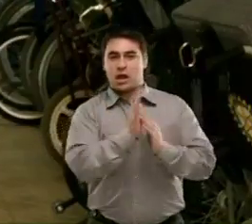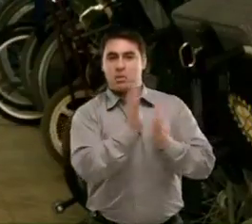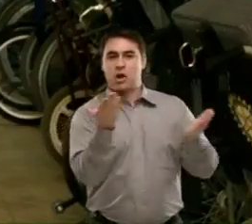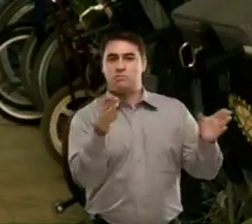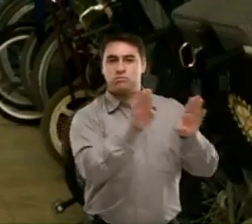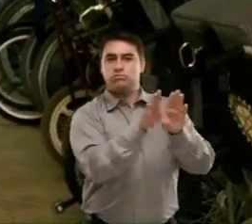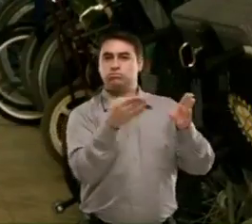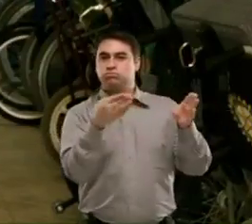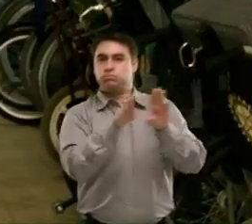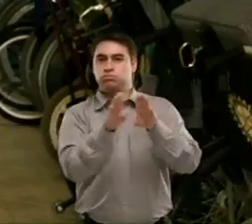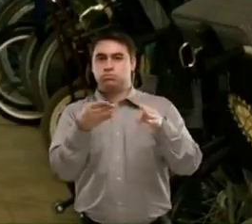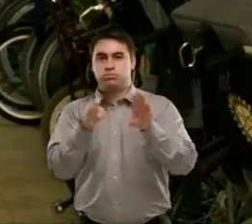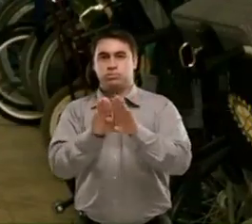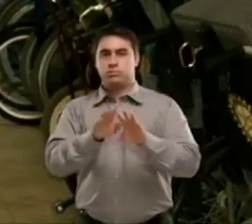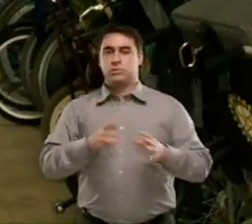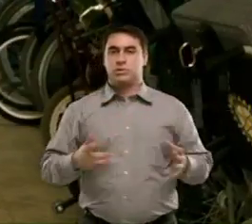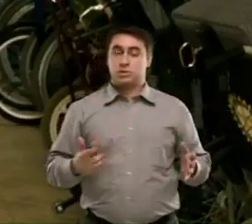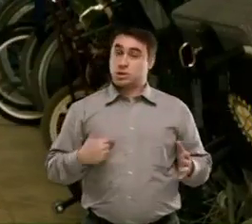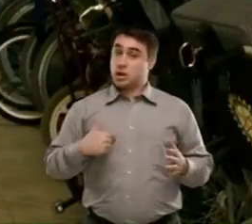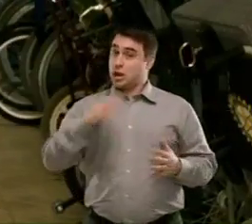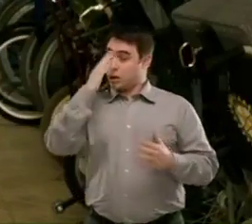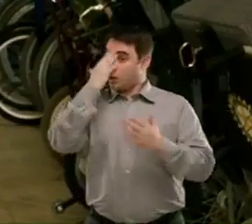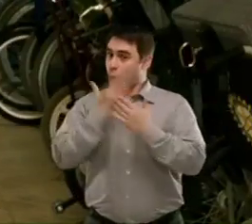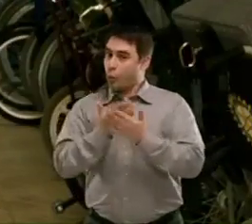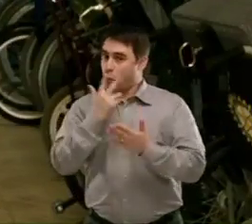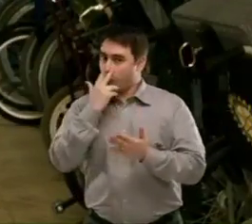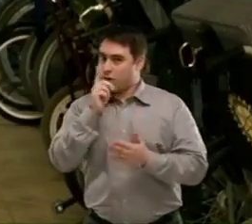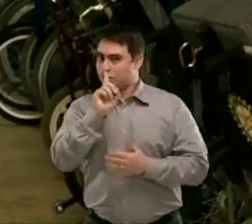I don't believe so, but maybe we can start something new,